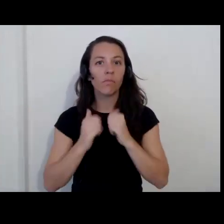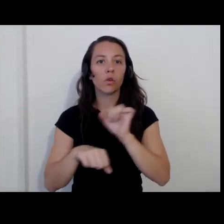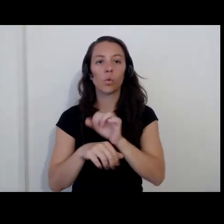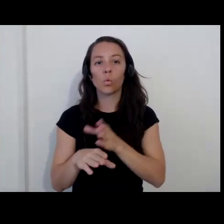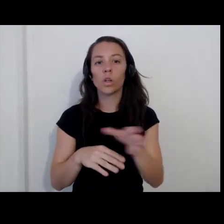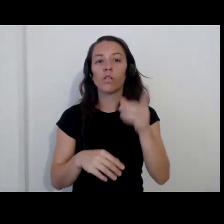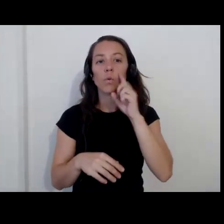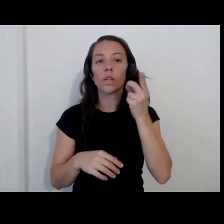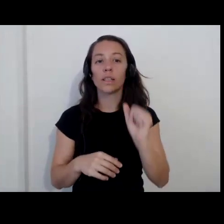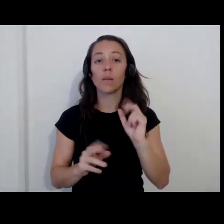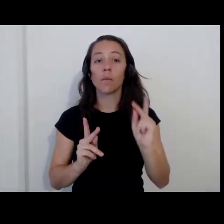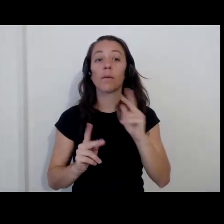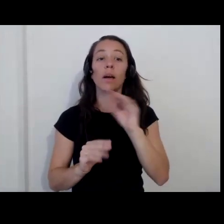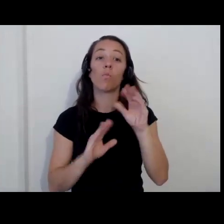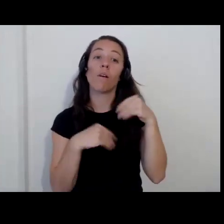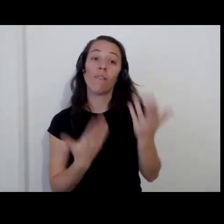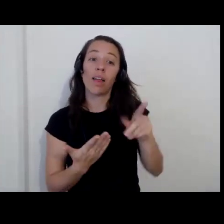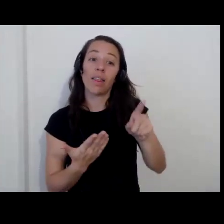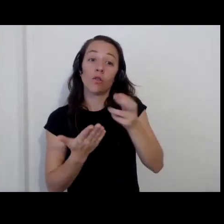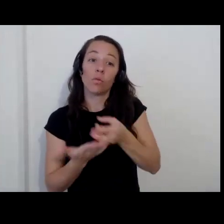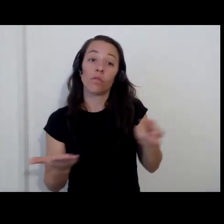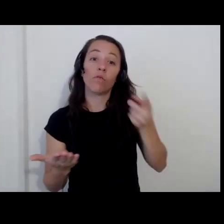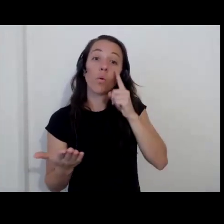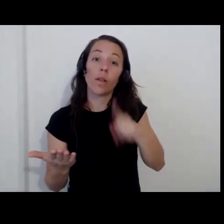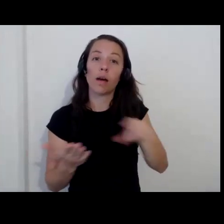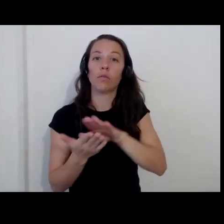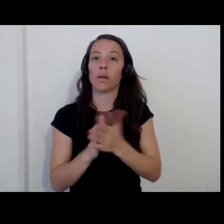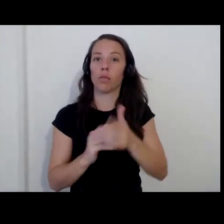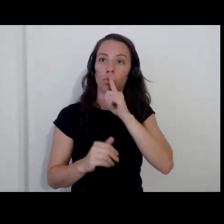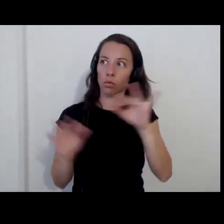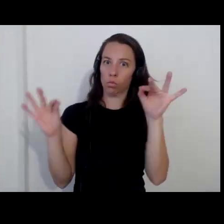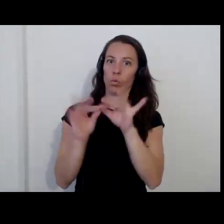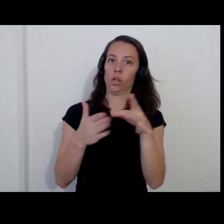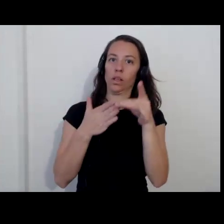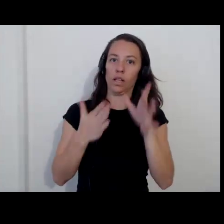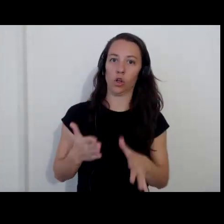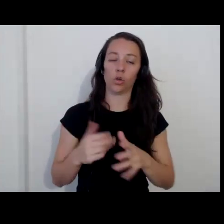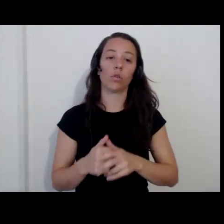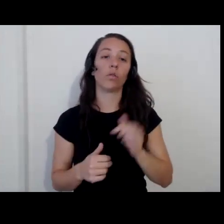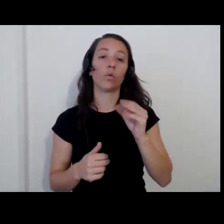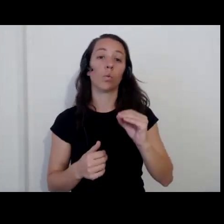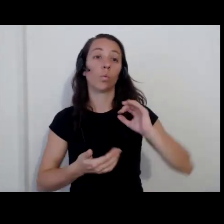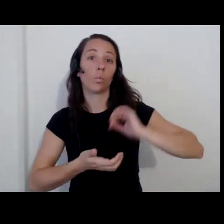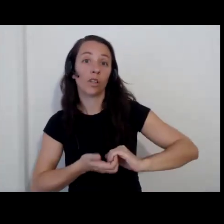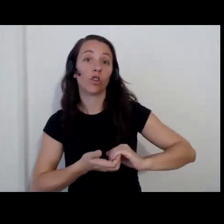resources for them to become influential leaders. Our platform bridges the education employment gap